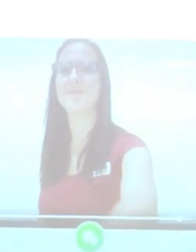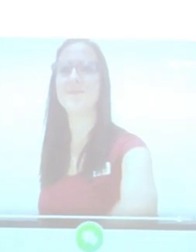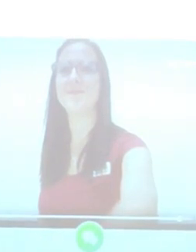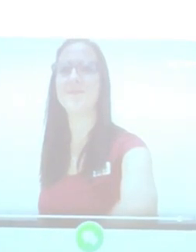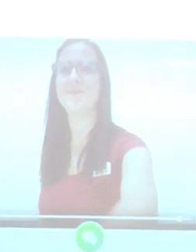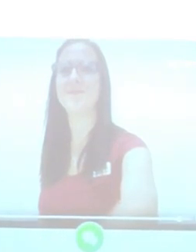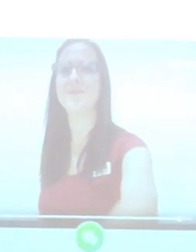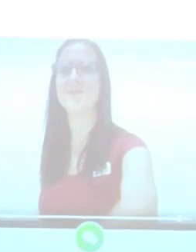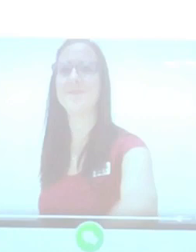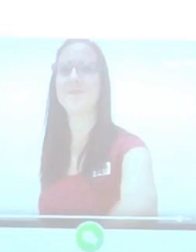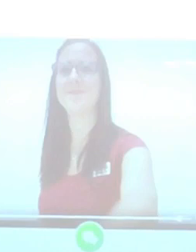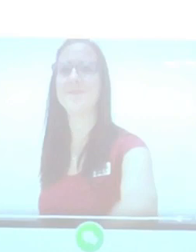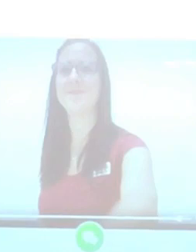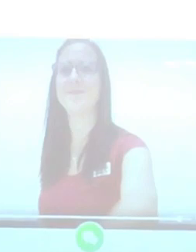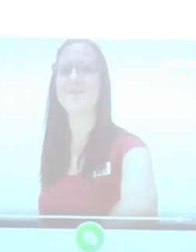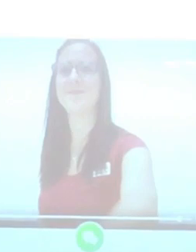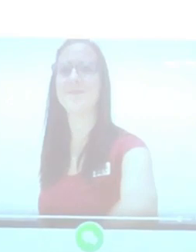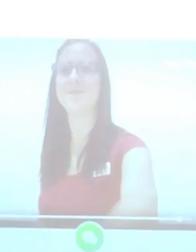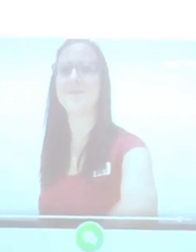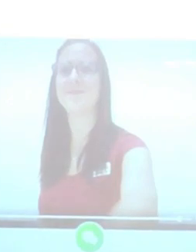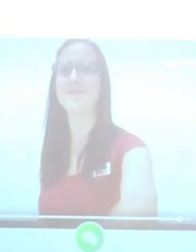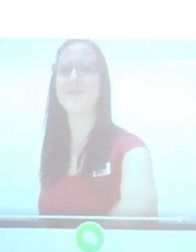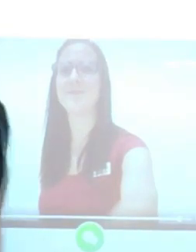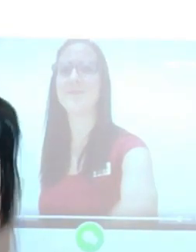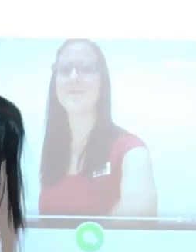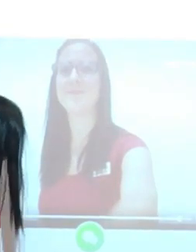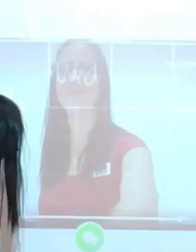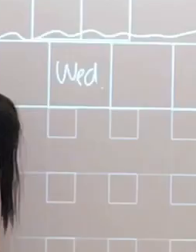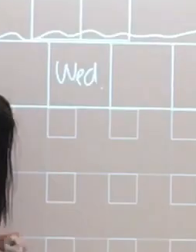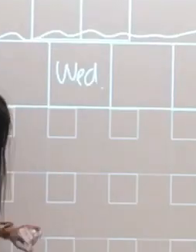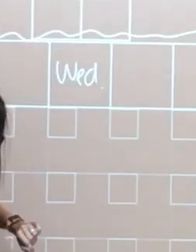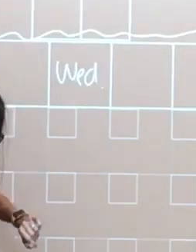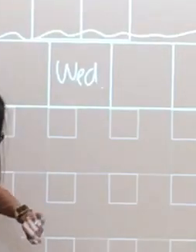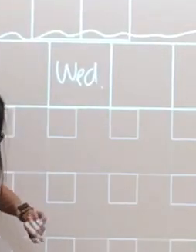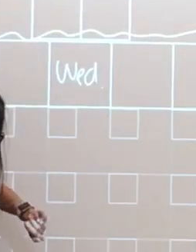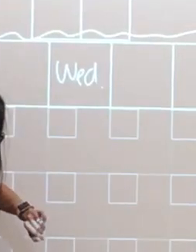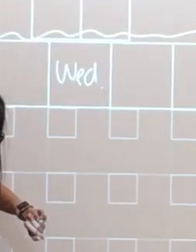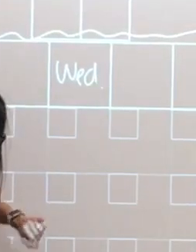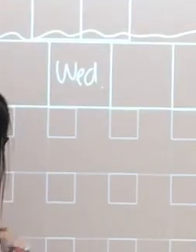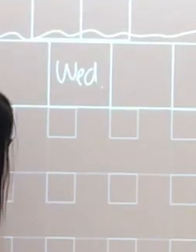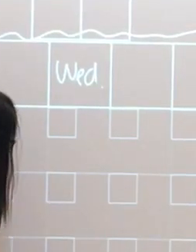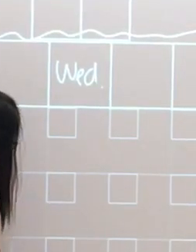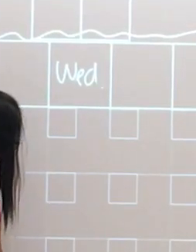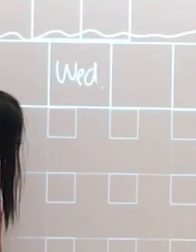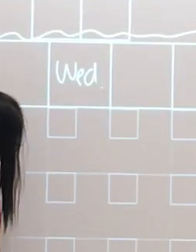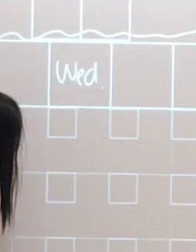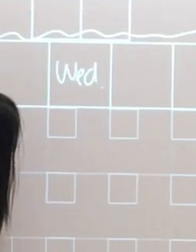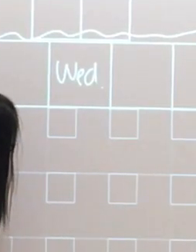that's what we didn't like it I think the bill is going to catch us in